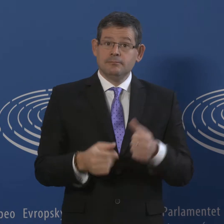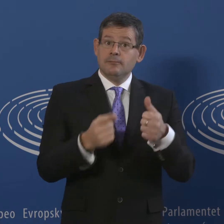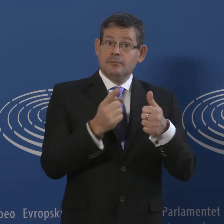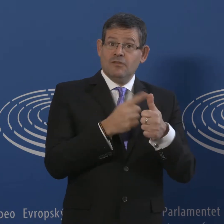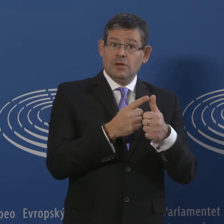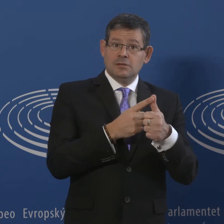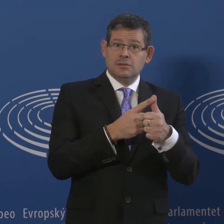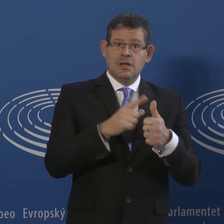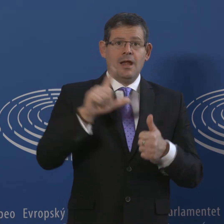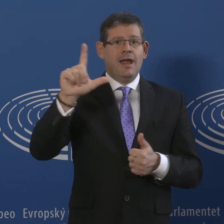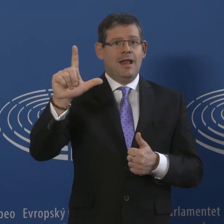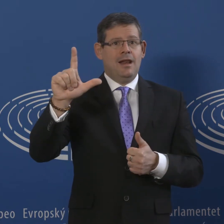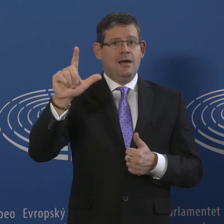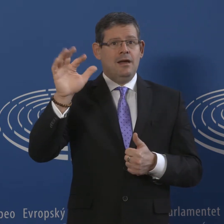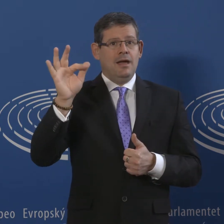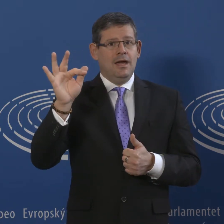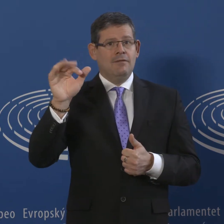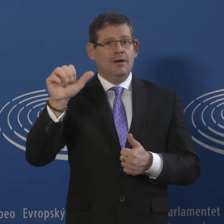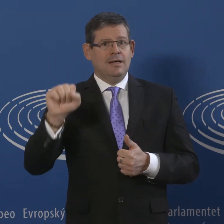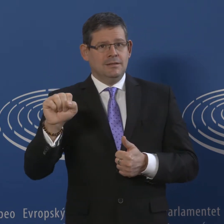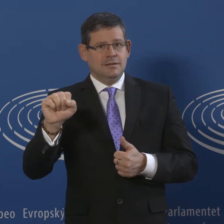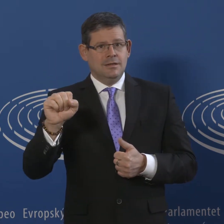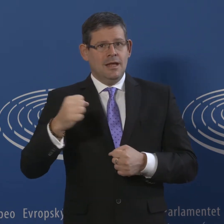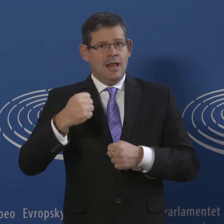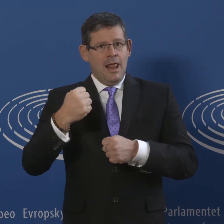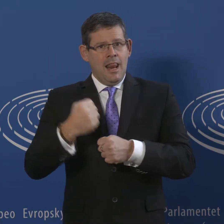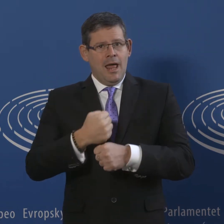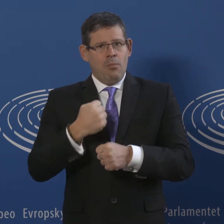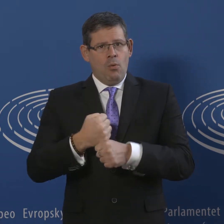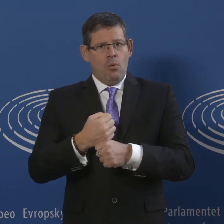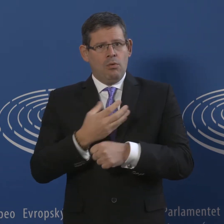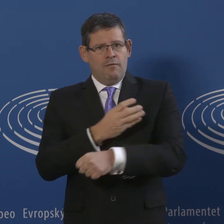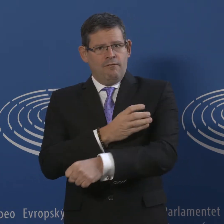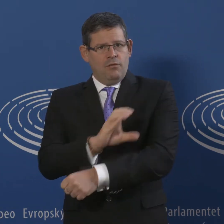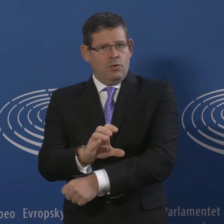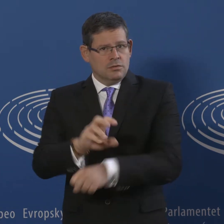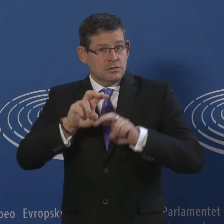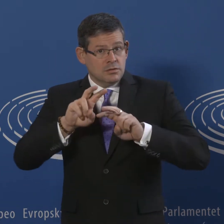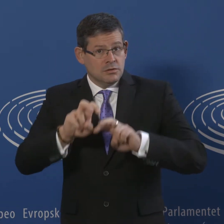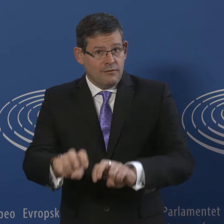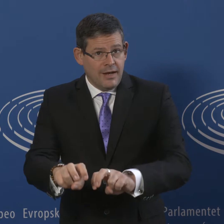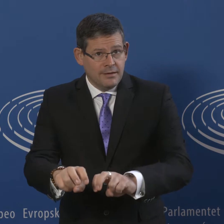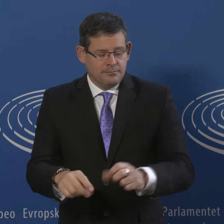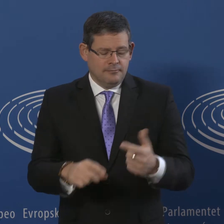LFS - Labour Force Survey